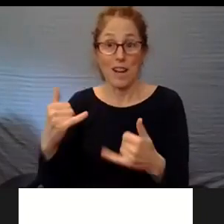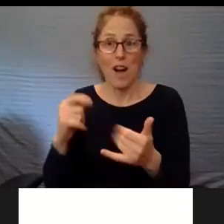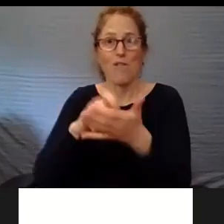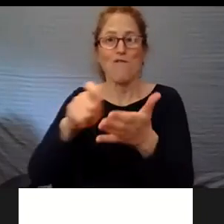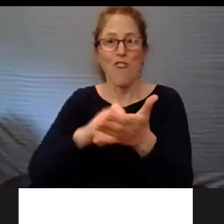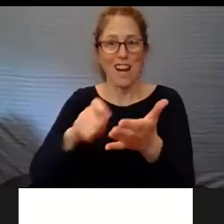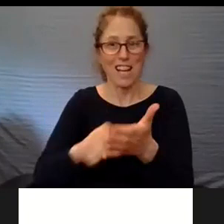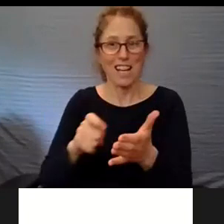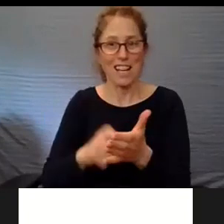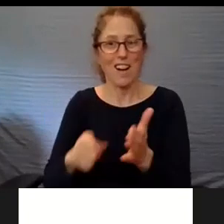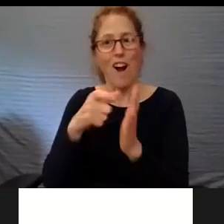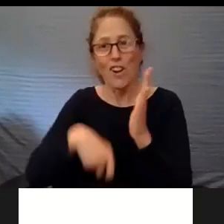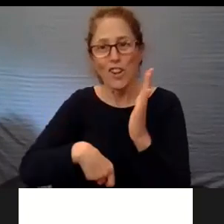Write stuff.